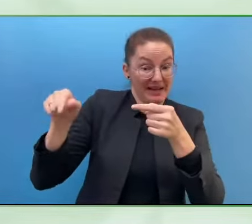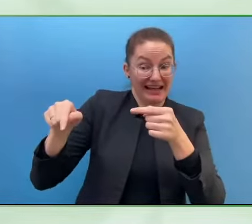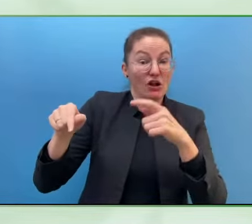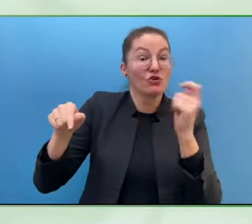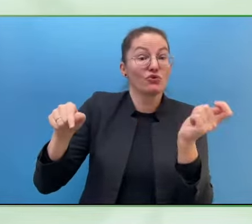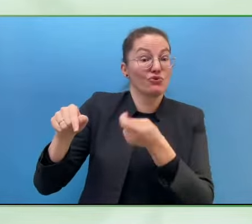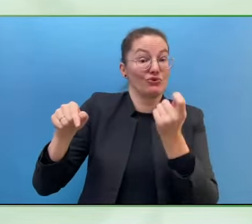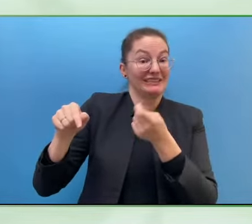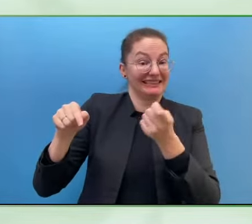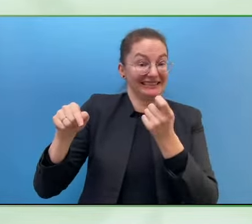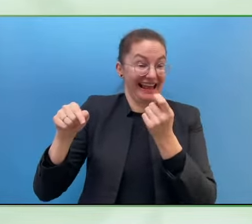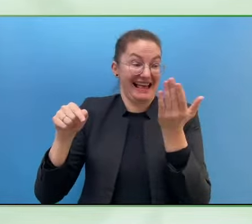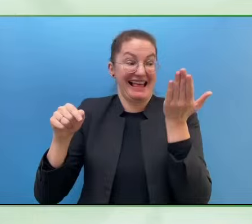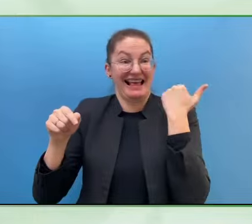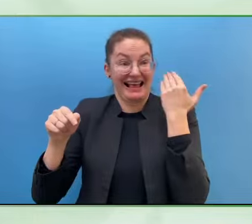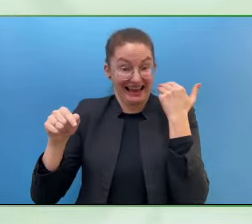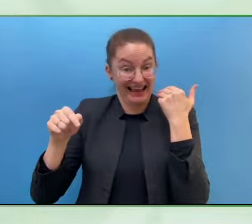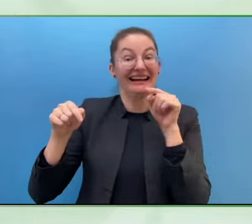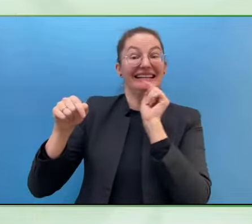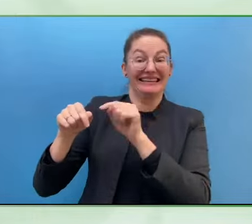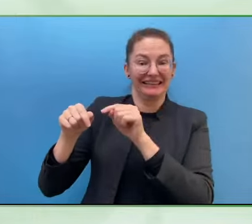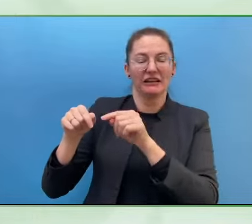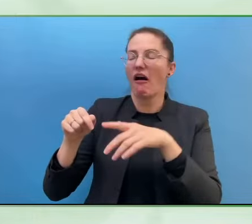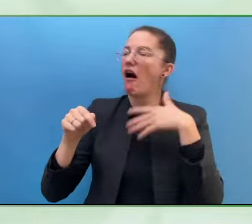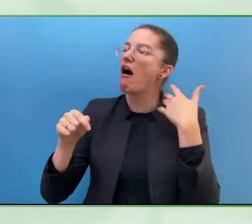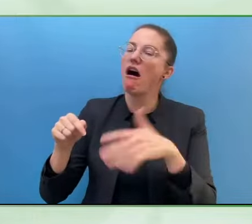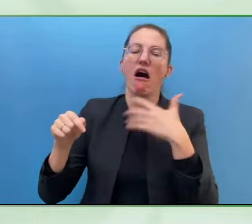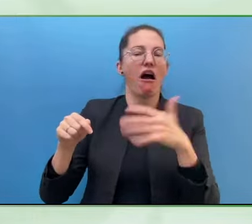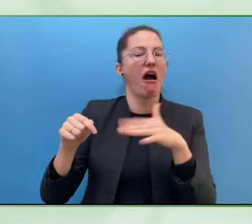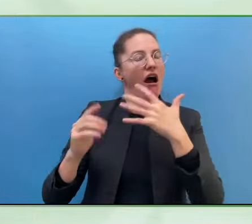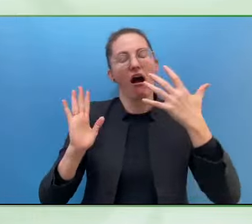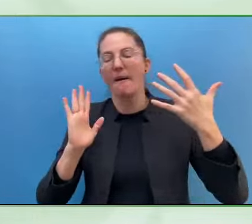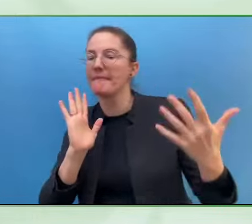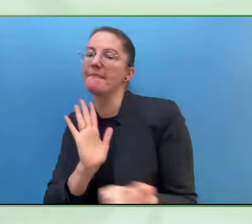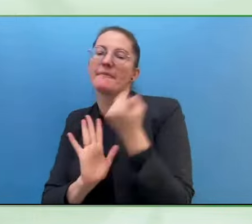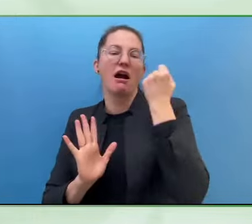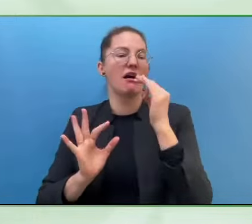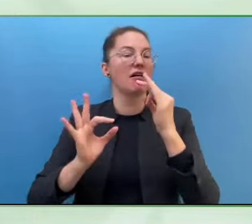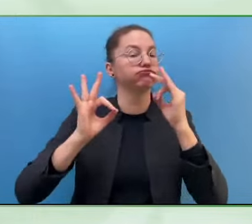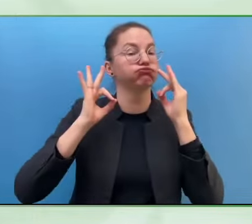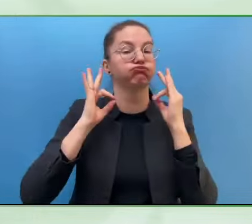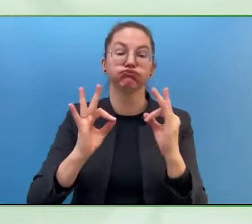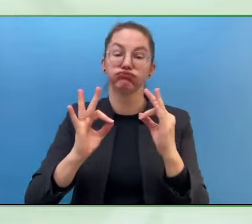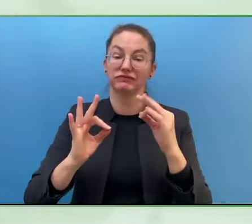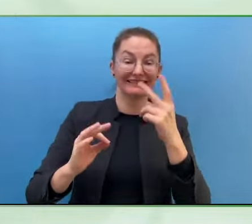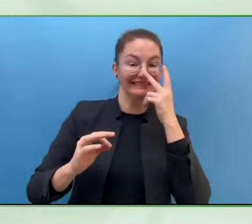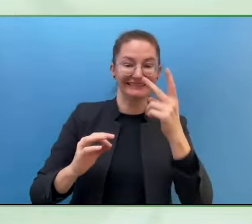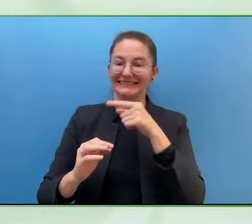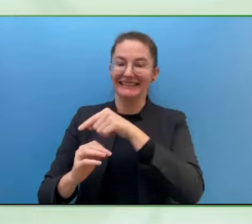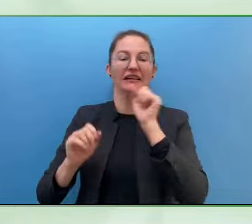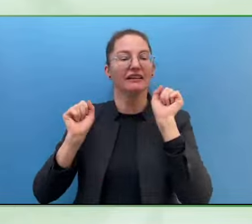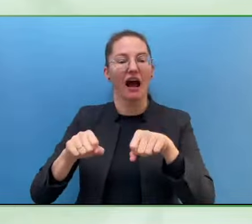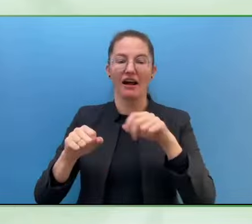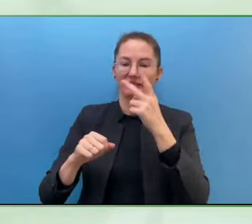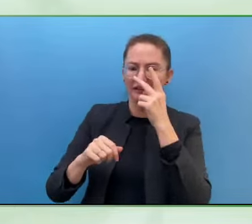You are a big sponsor of the Zero Project technology forum, getting access